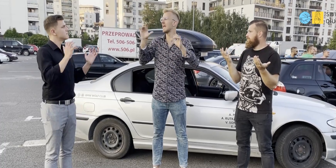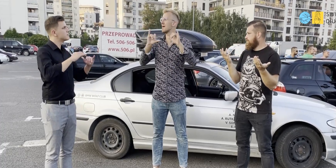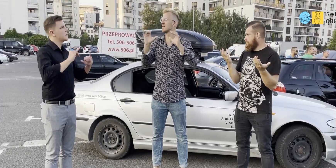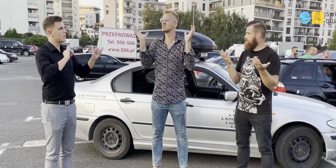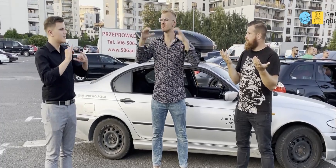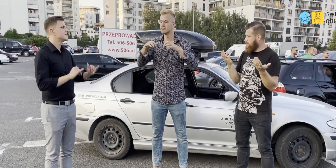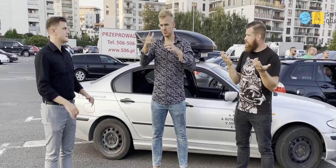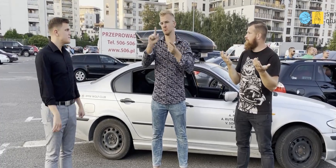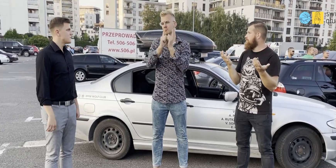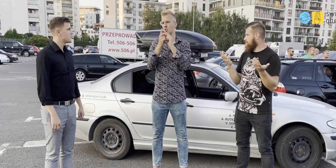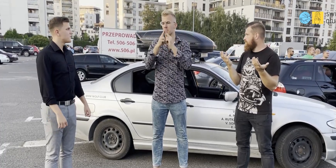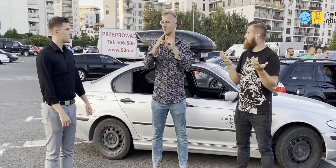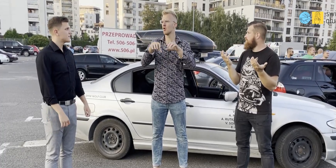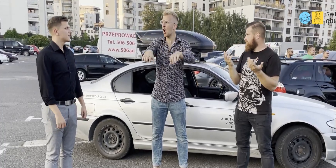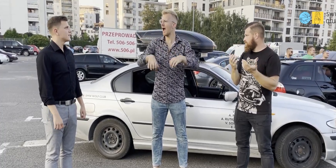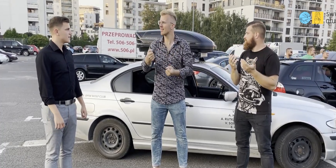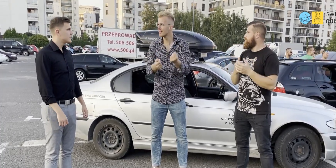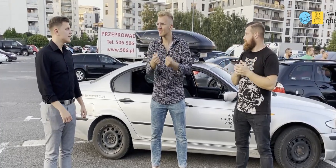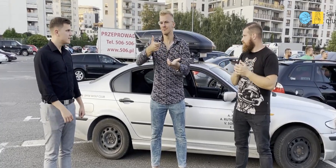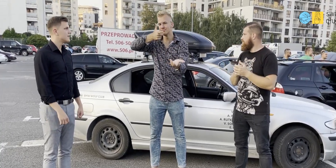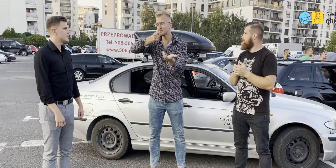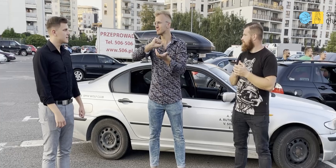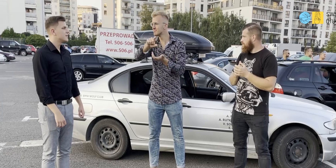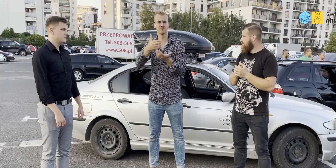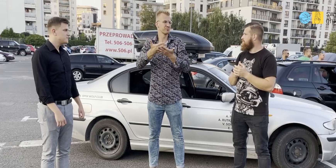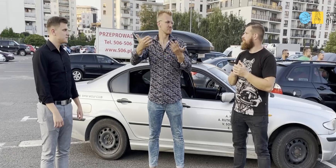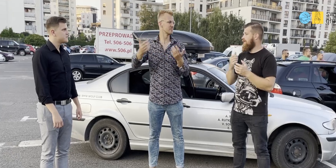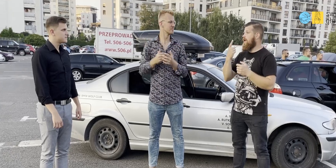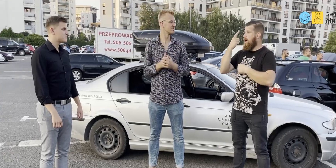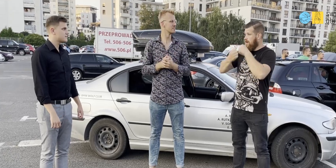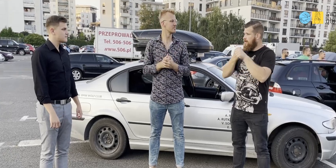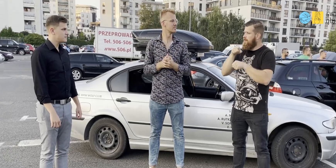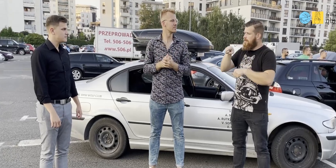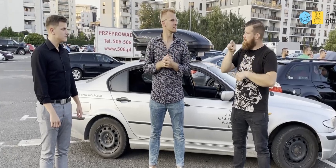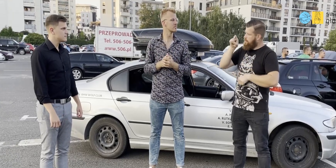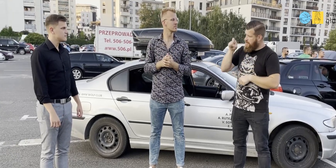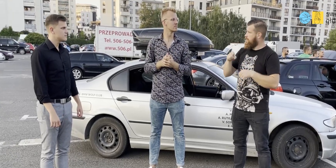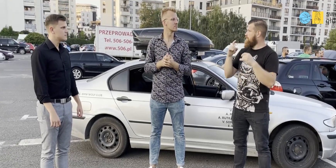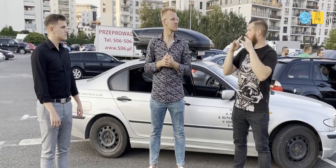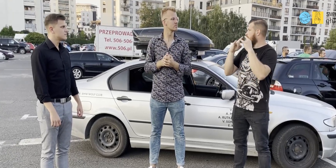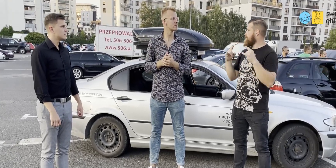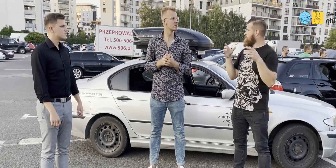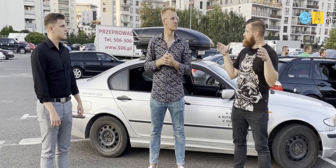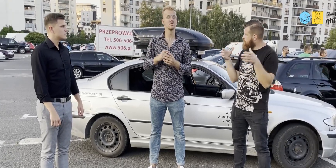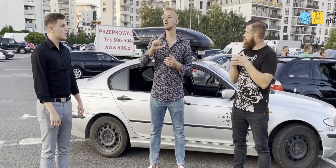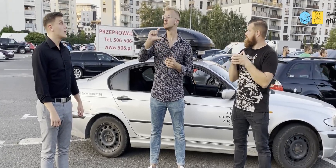Sometimes we meet and do something else - we go karting, play paintball, obligatory,